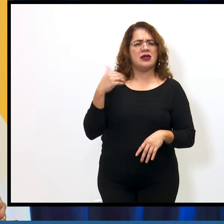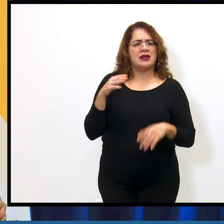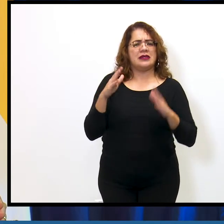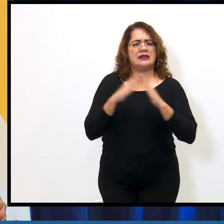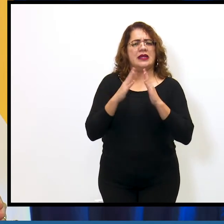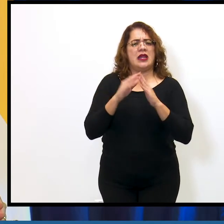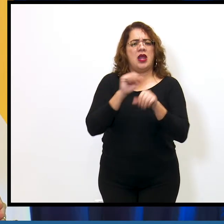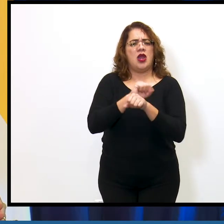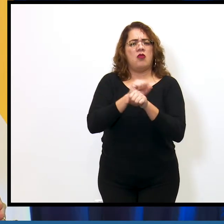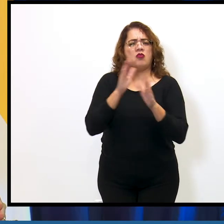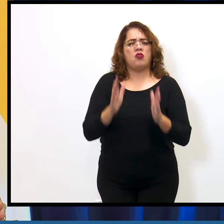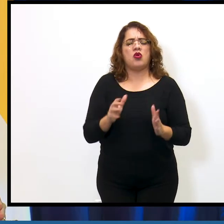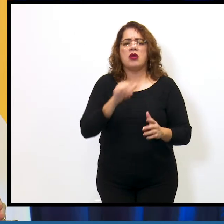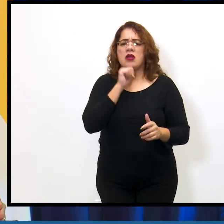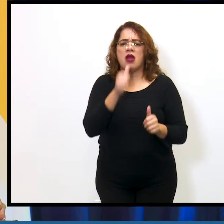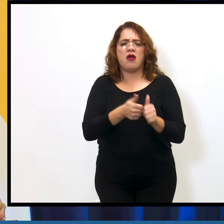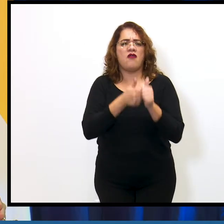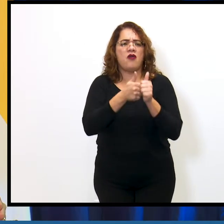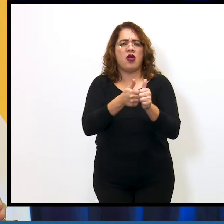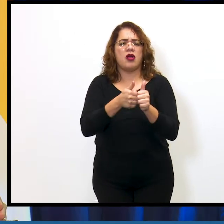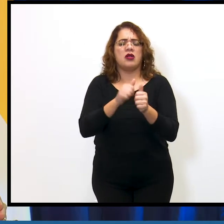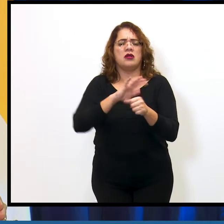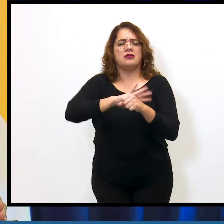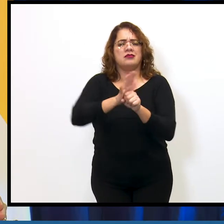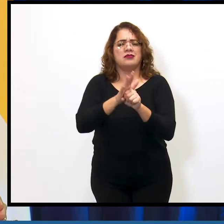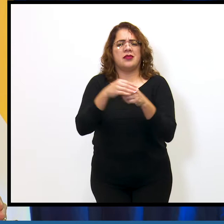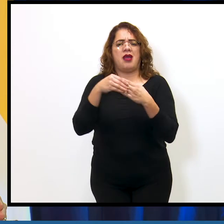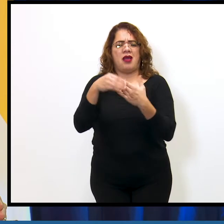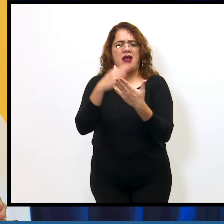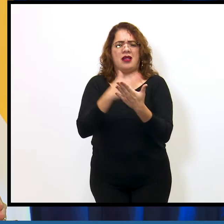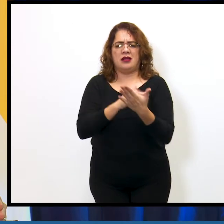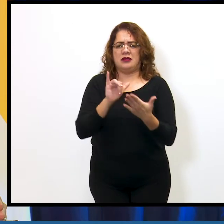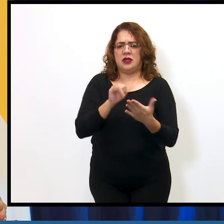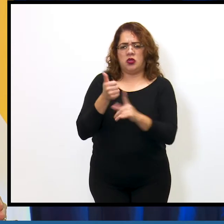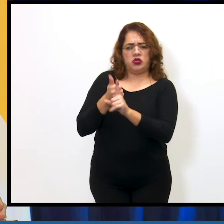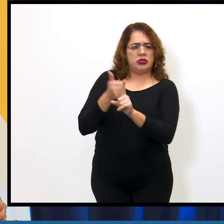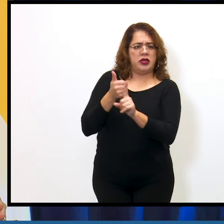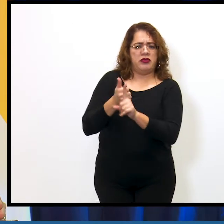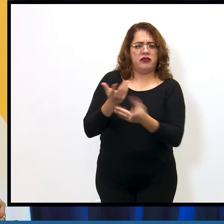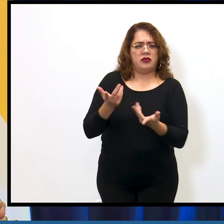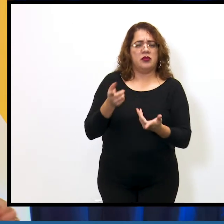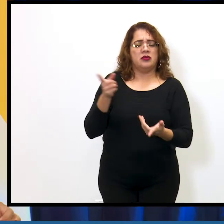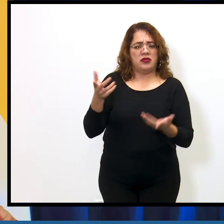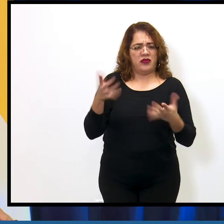following COVID-19 guidelines and yourself as someone who suffered a terrible loss from COVID